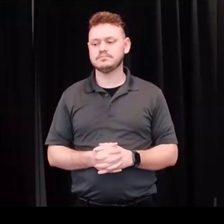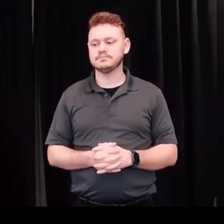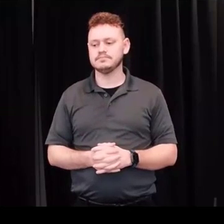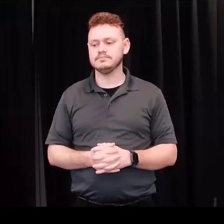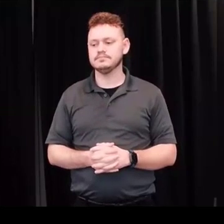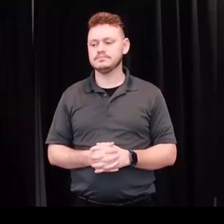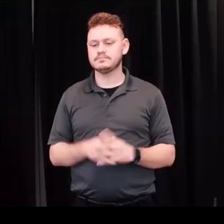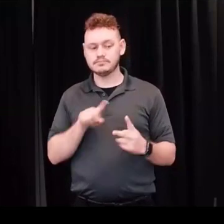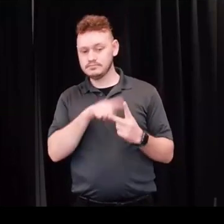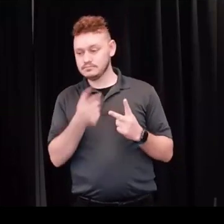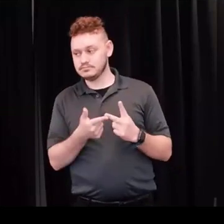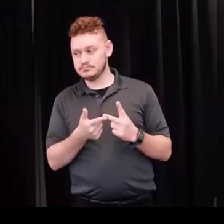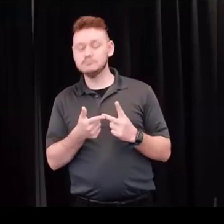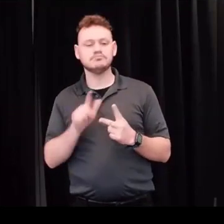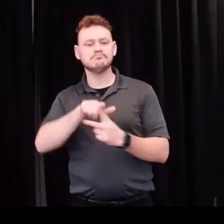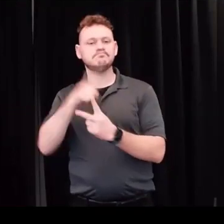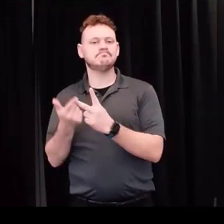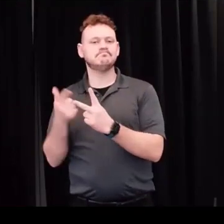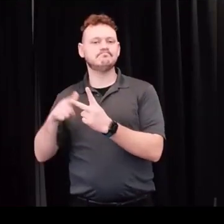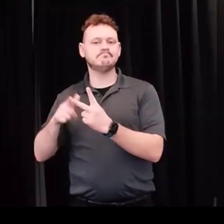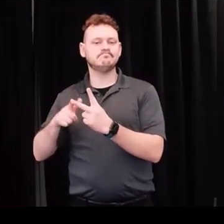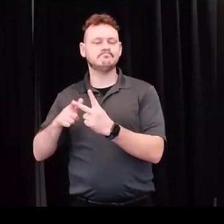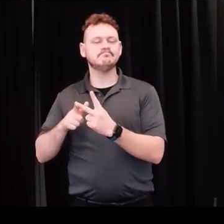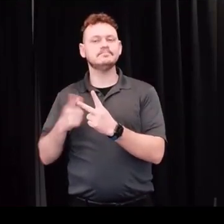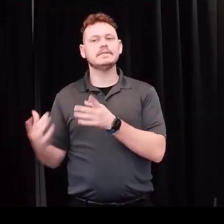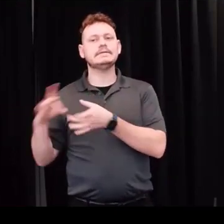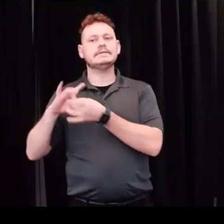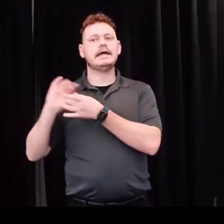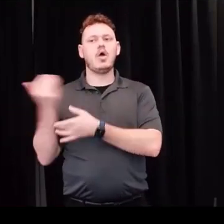Did you want me take it? Okay. So going back to our original question of,